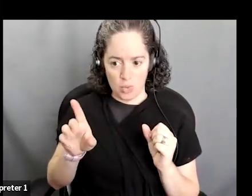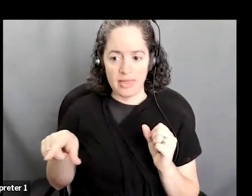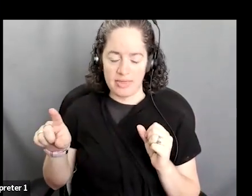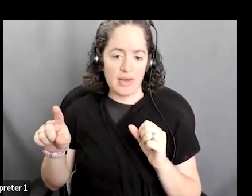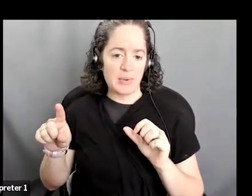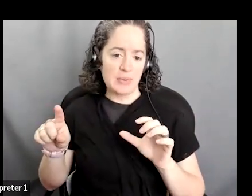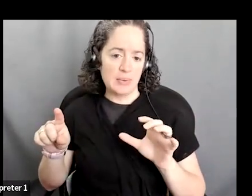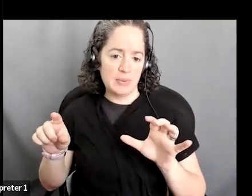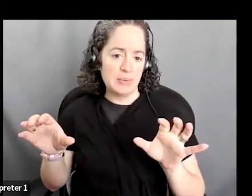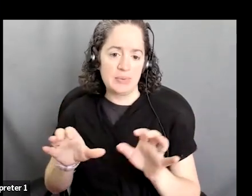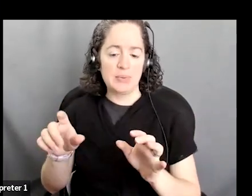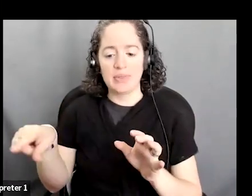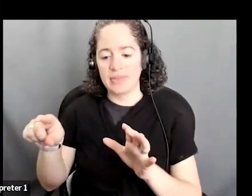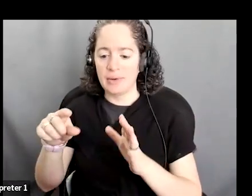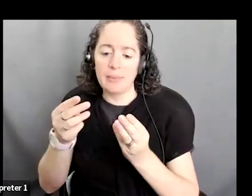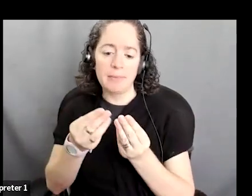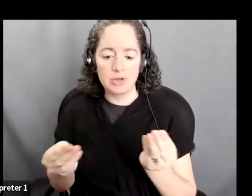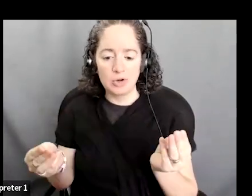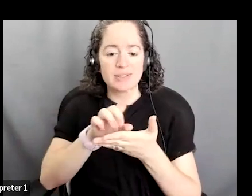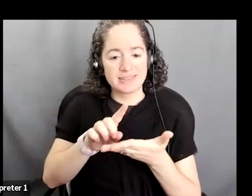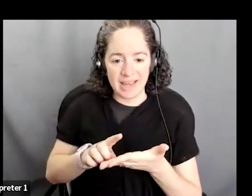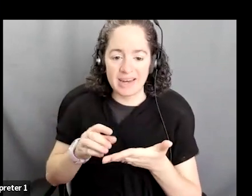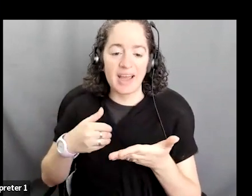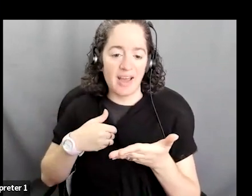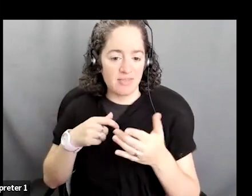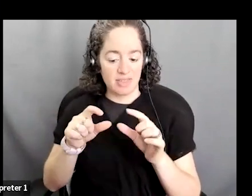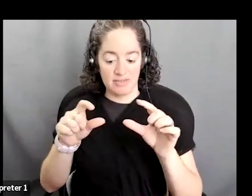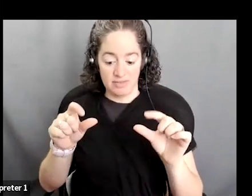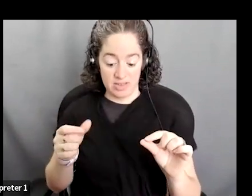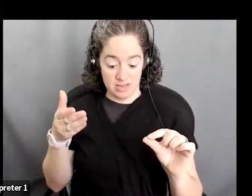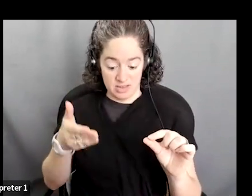They have the field showing up and then they push up